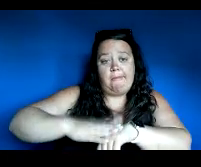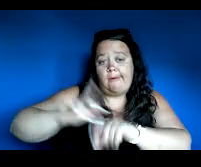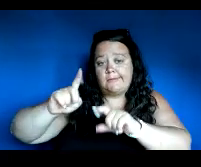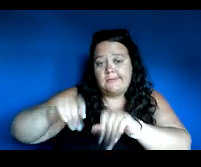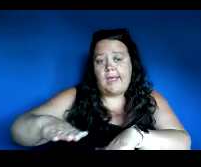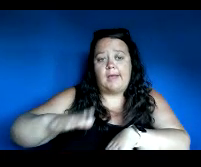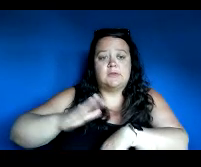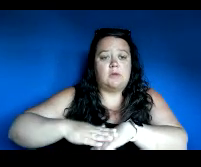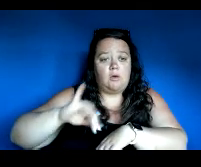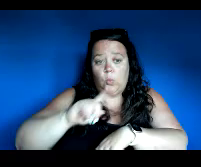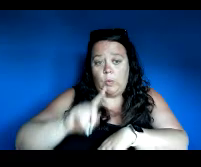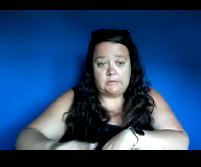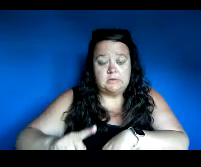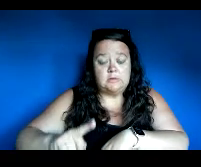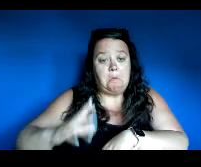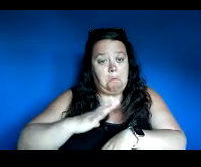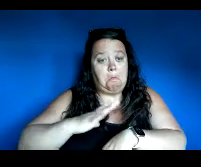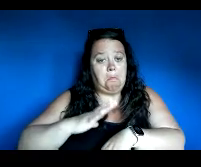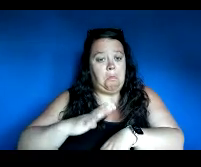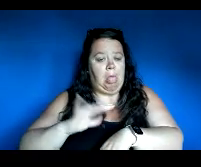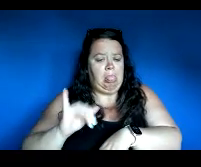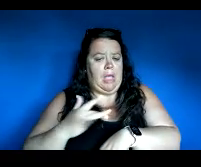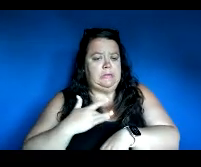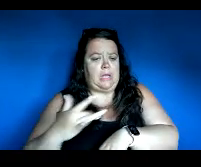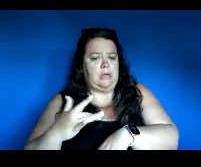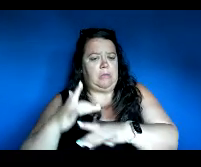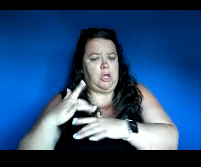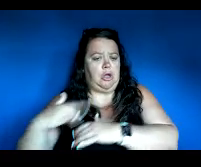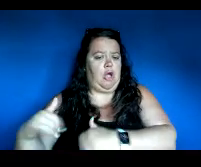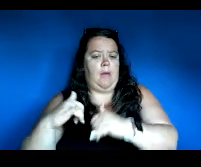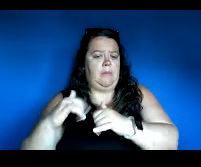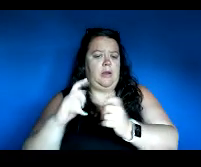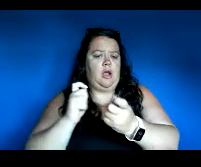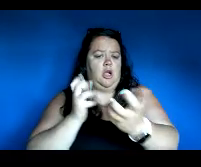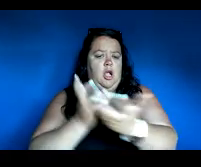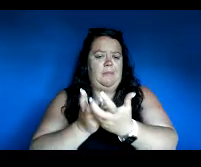that generally, that's a really common accommodation that doesn't generally bump up against fundamental alteration.